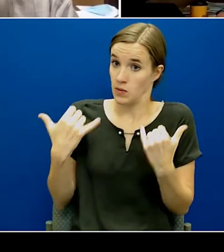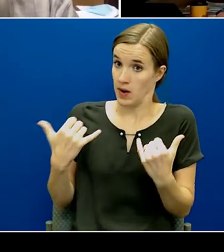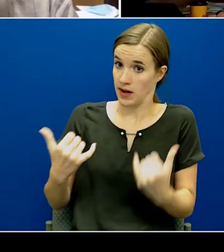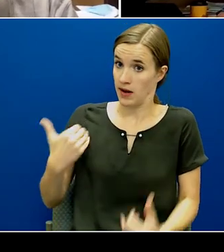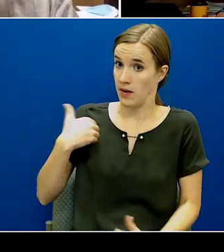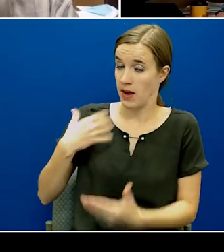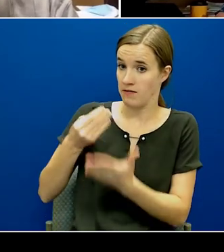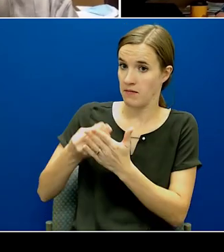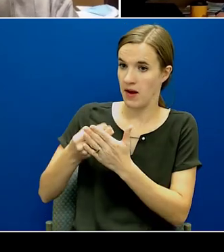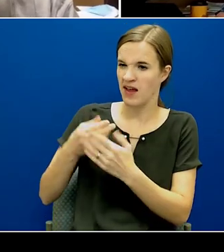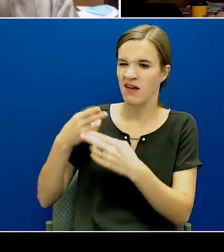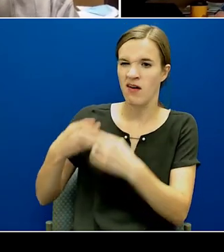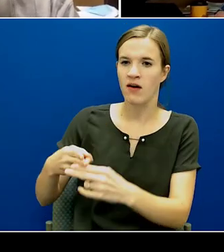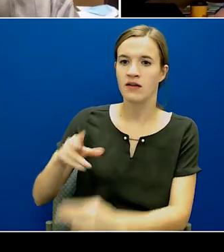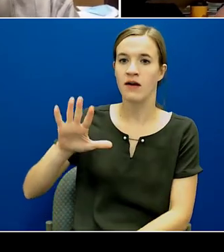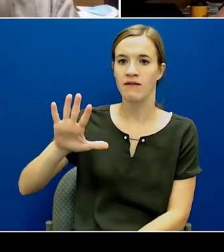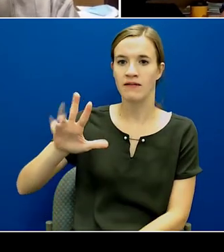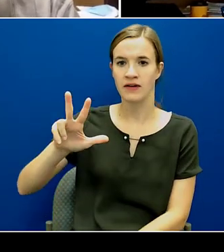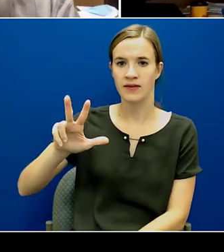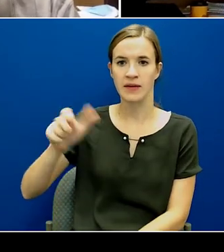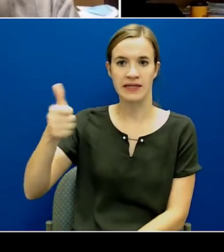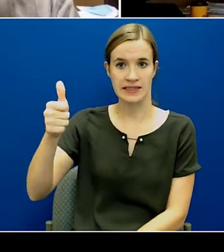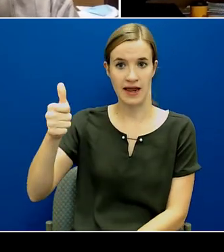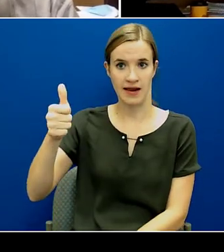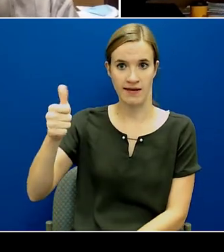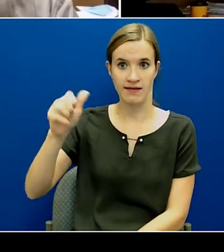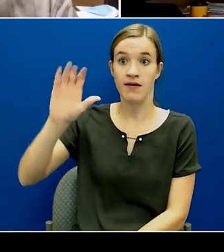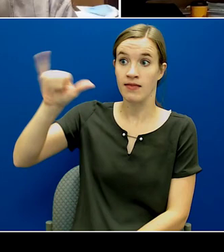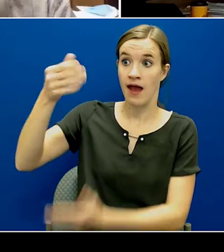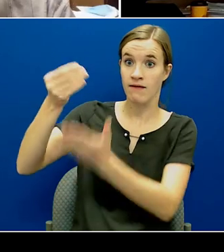disabilities and seniors. And that allows us